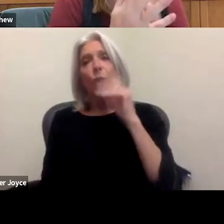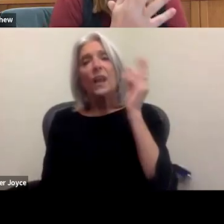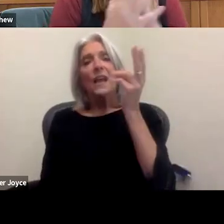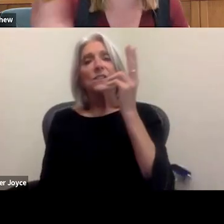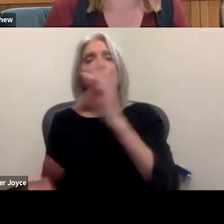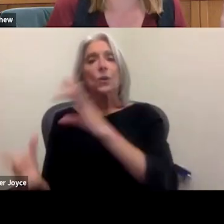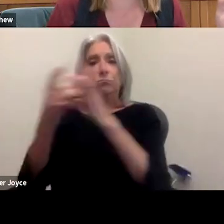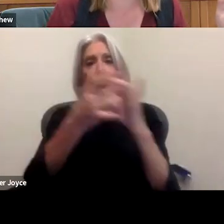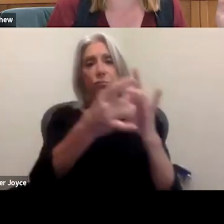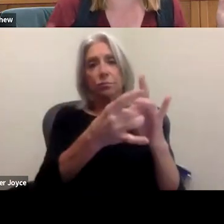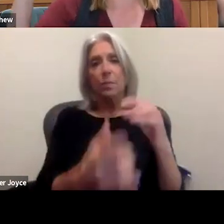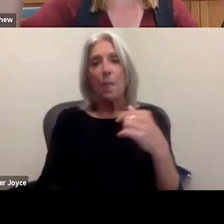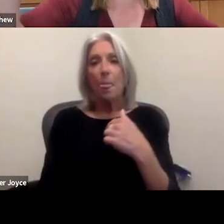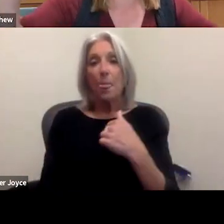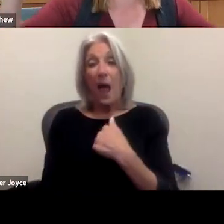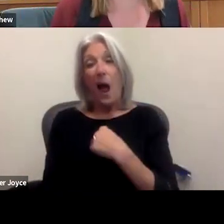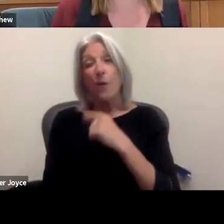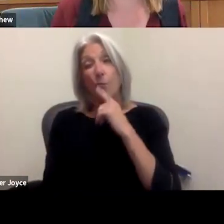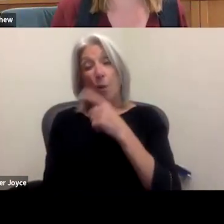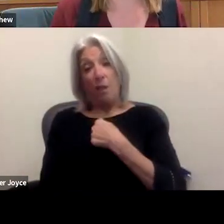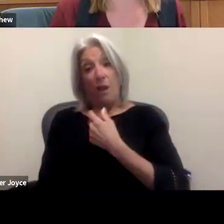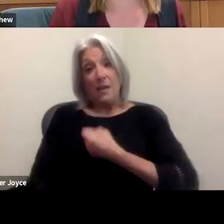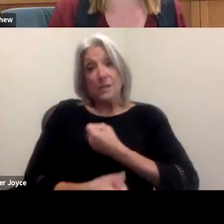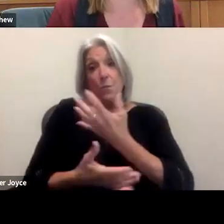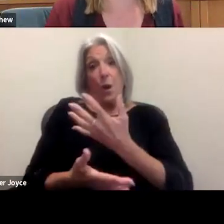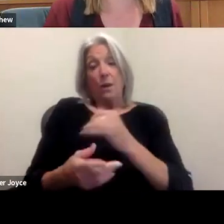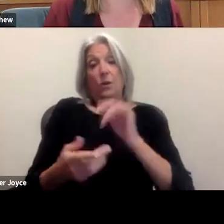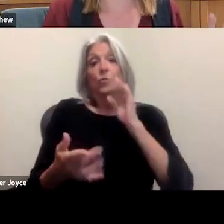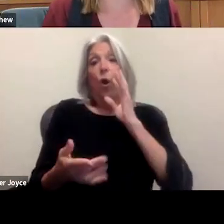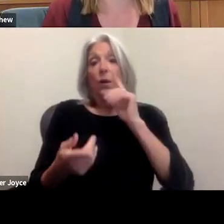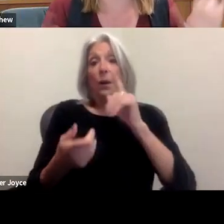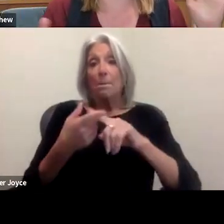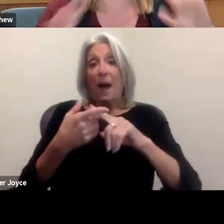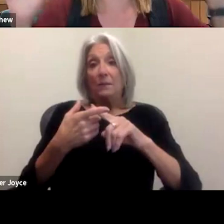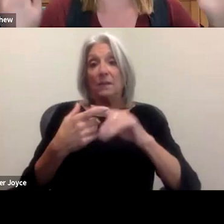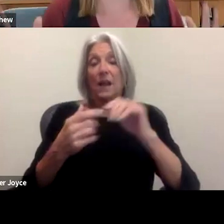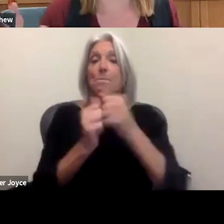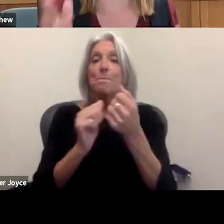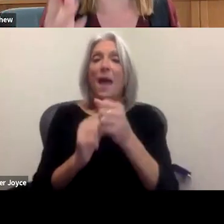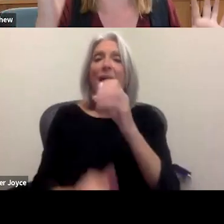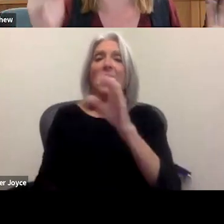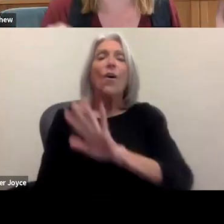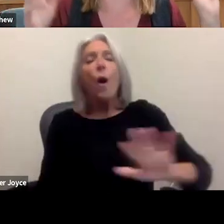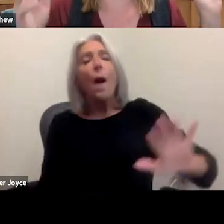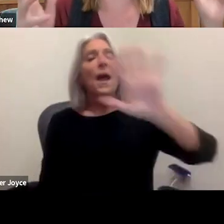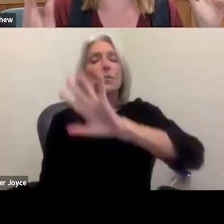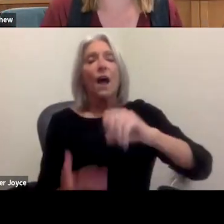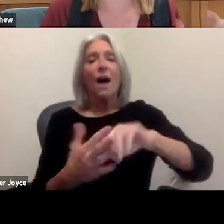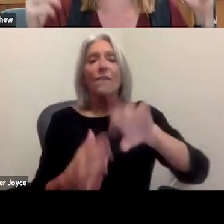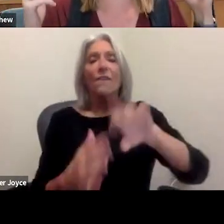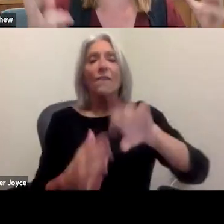I made this rough eras of disability in the US. It doesn't map as well-- Devva's already told us how these